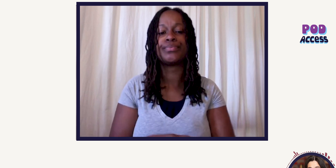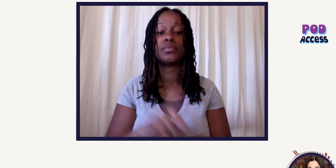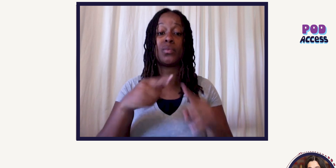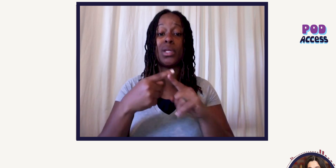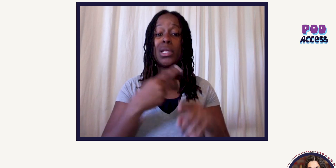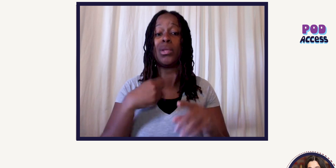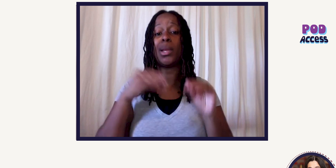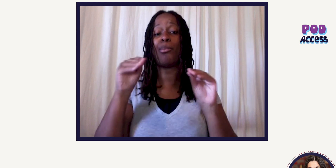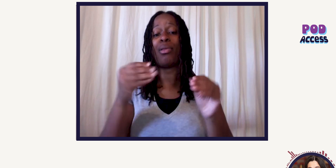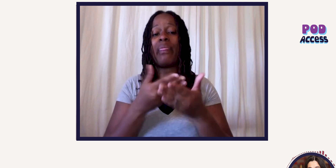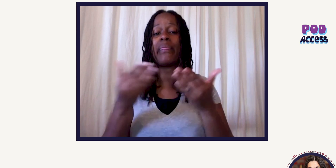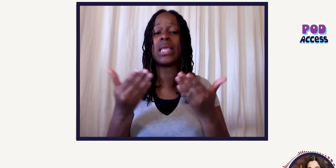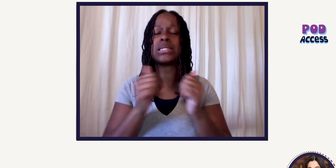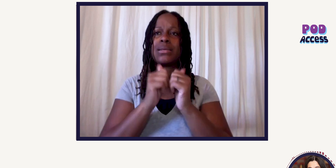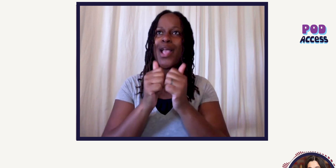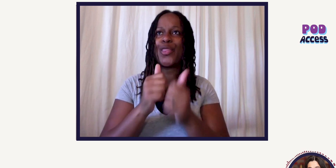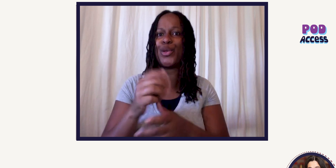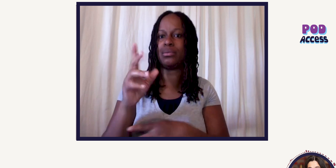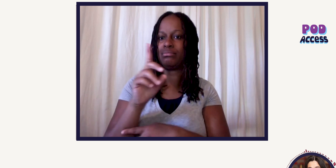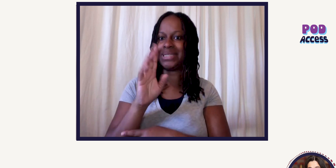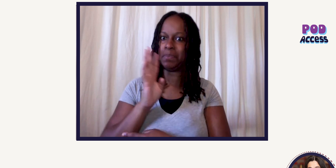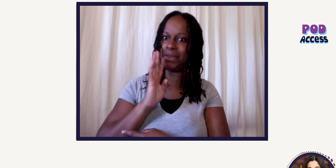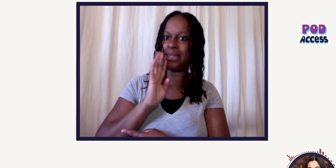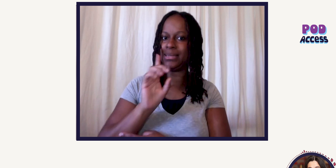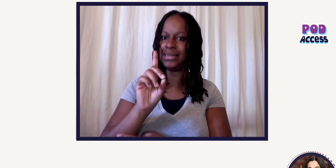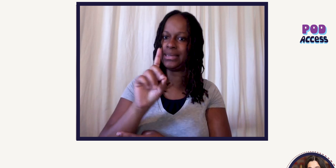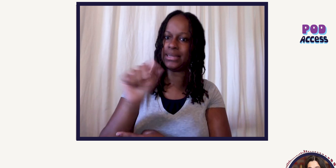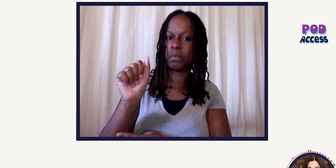with confidence,” it has a lot of power and zing behind it.